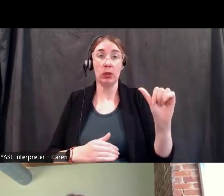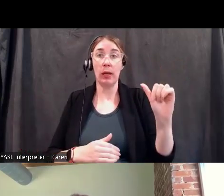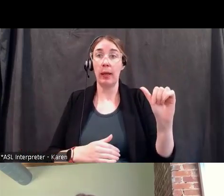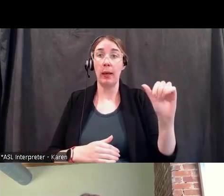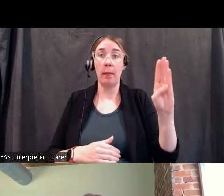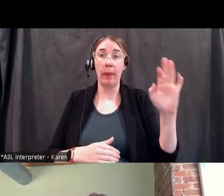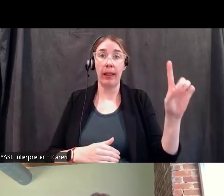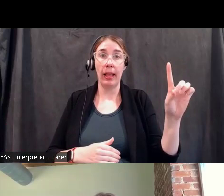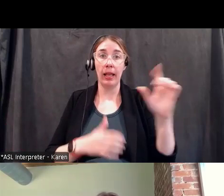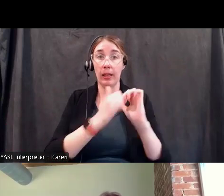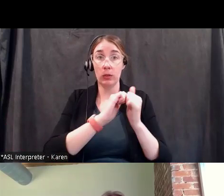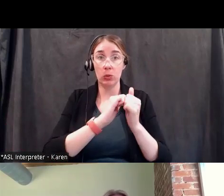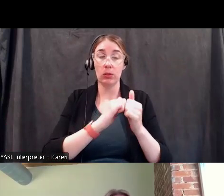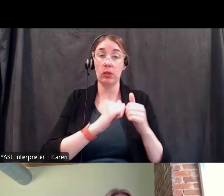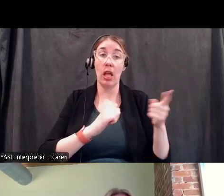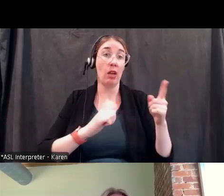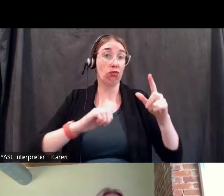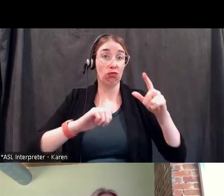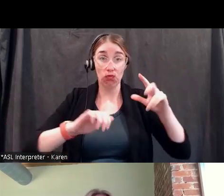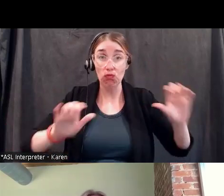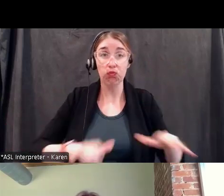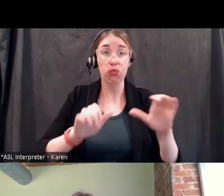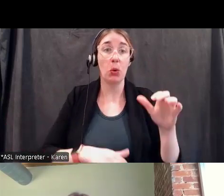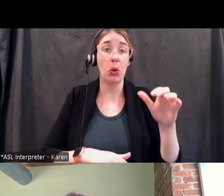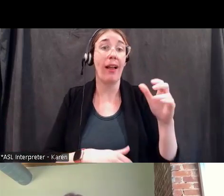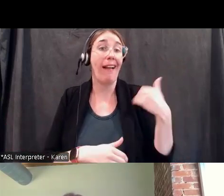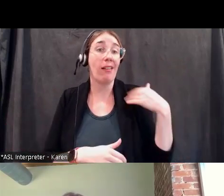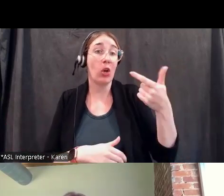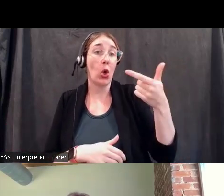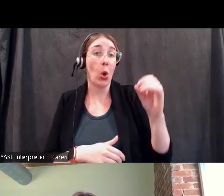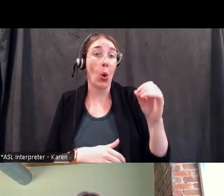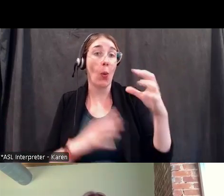They do all kinds of things from goal ball to kayaking,